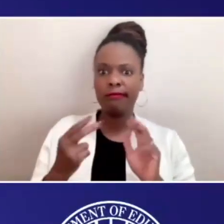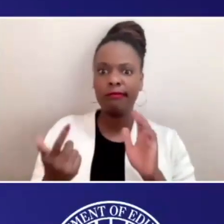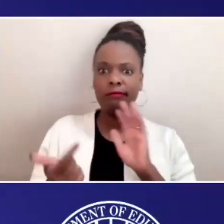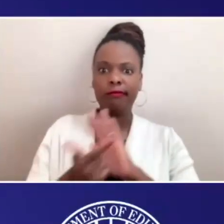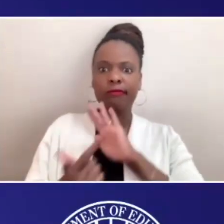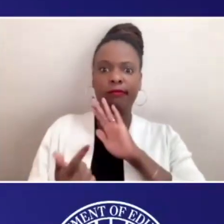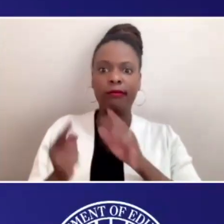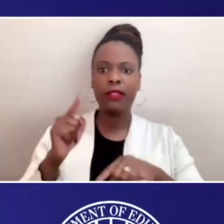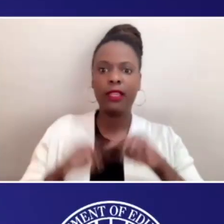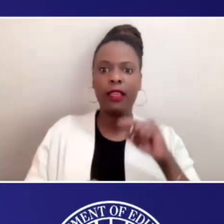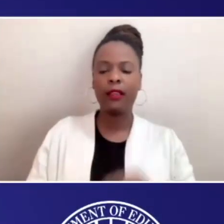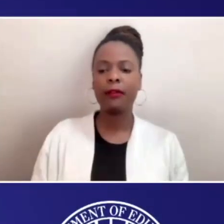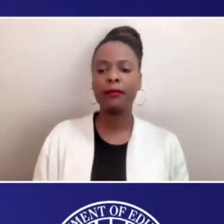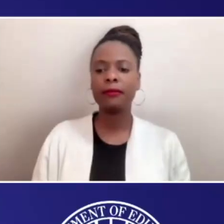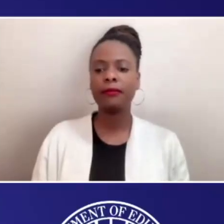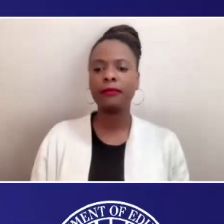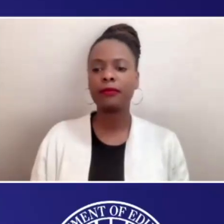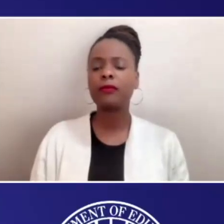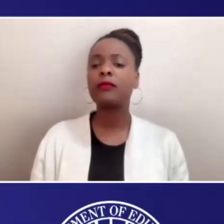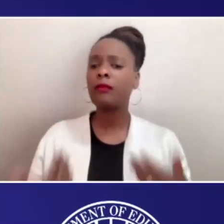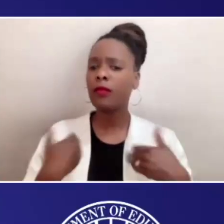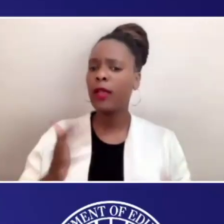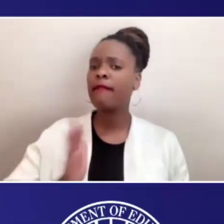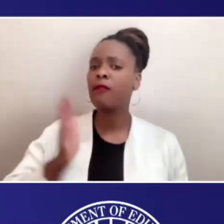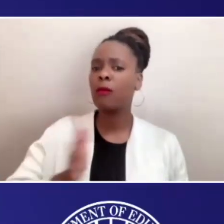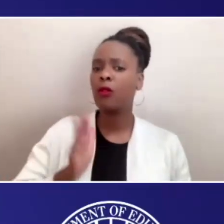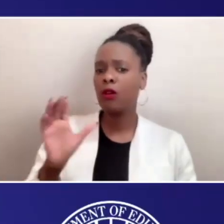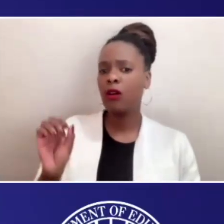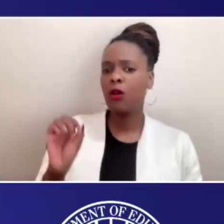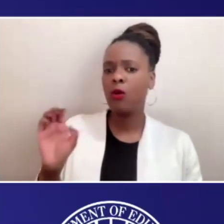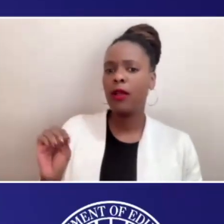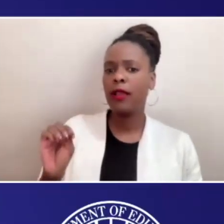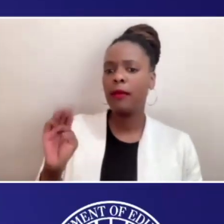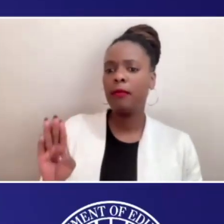Well, there is a formal OMB review after -- of a notice of proposed rulemaking and